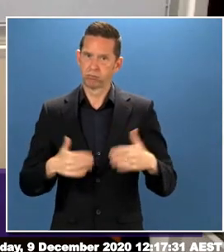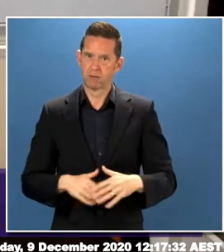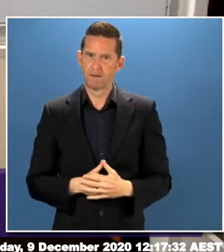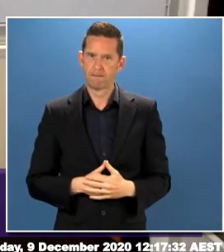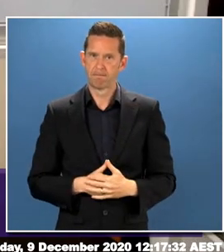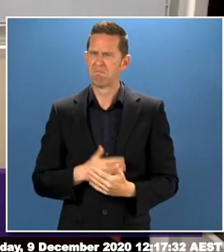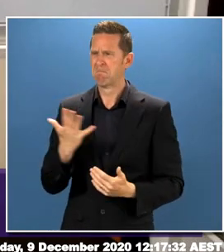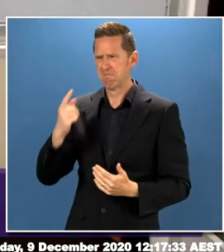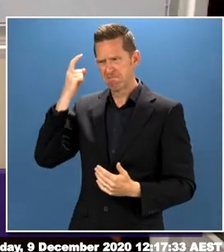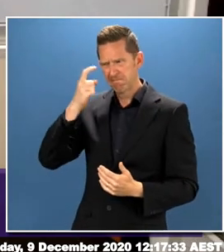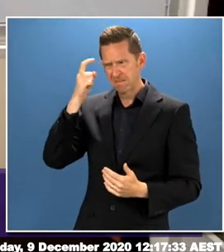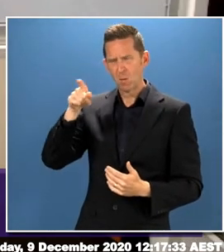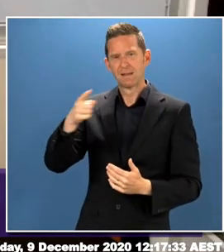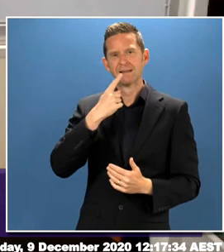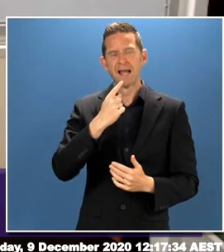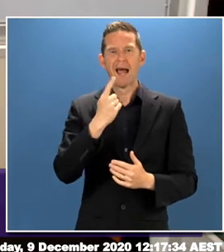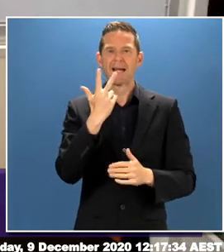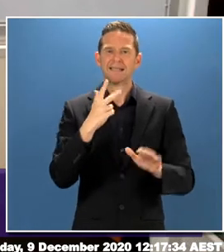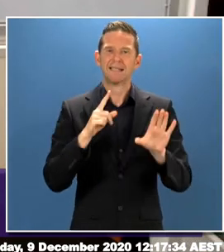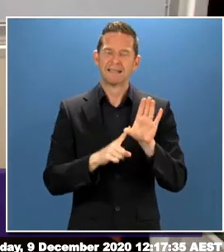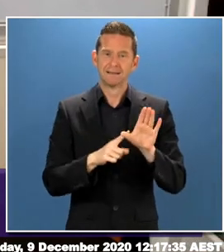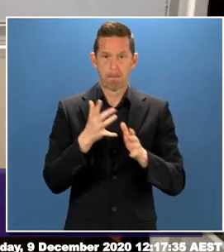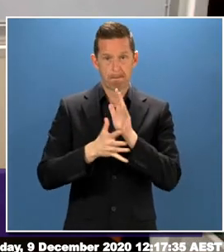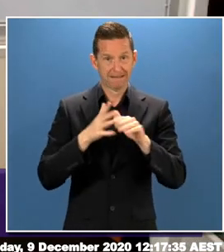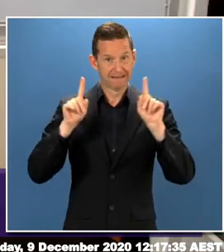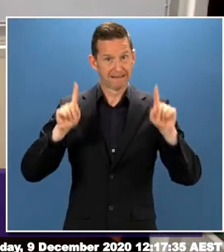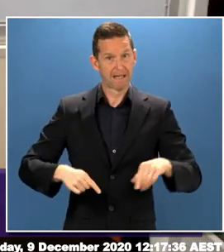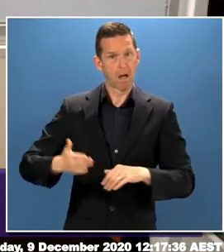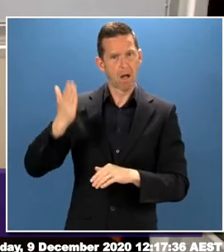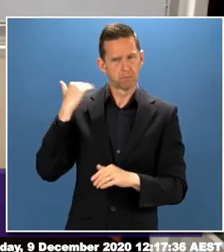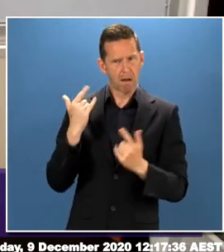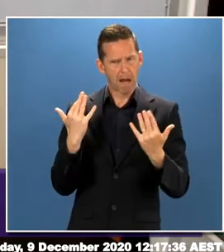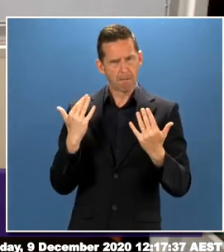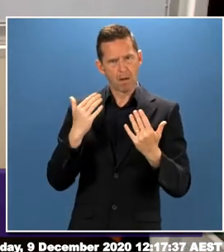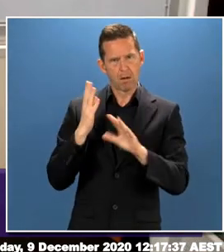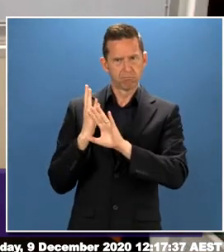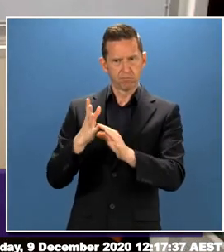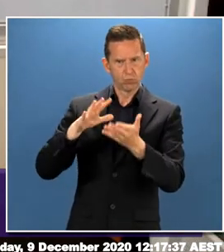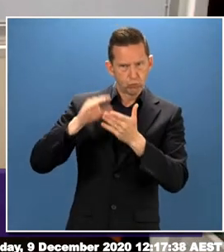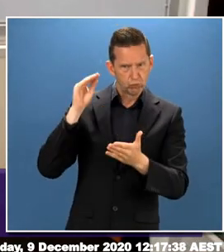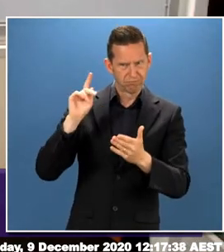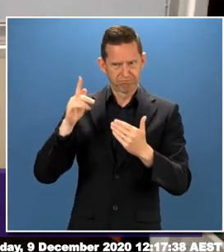So when it started at the outset, can you give us an idea of the number of participants and where it's at today?